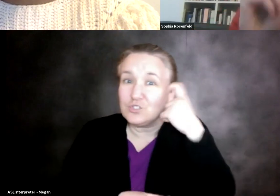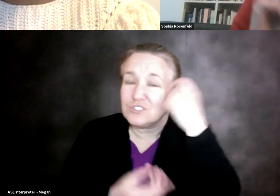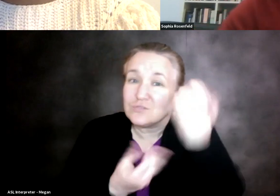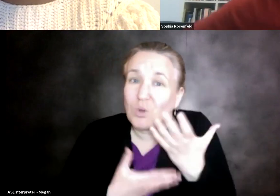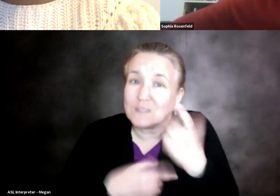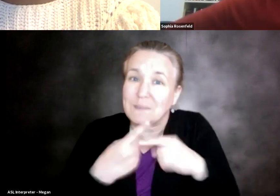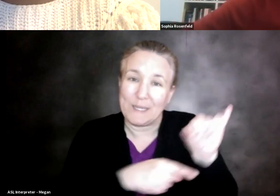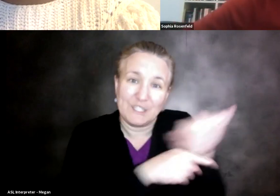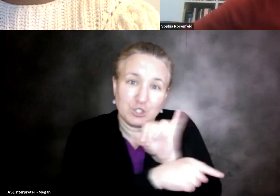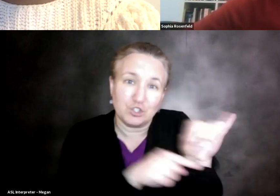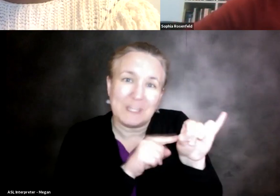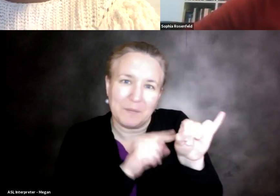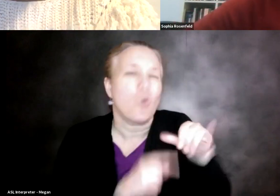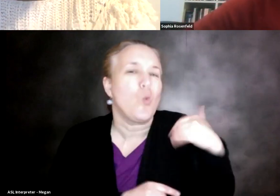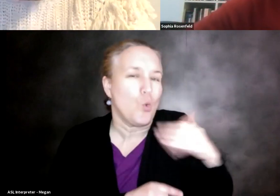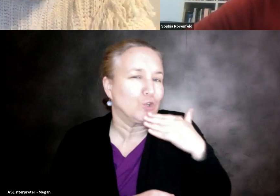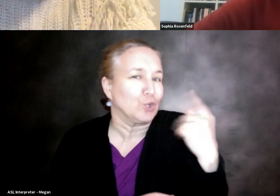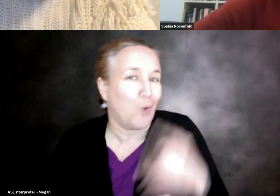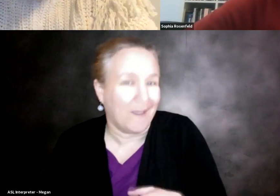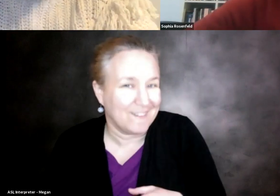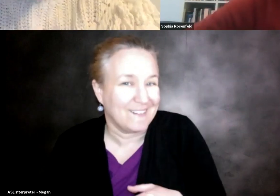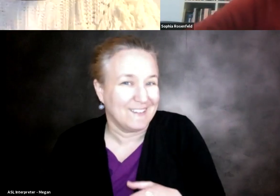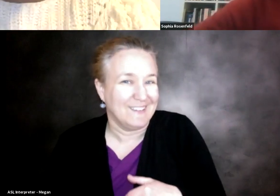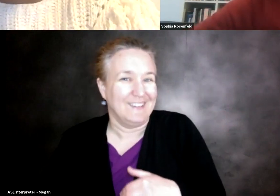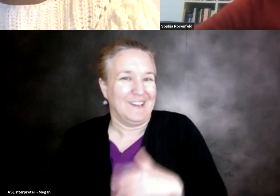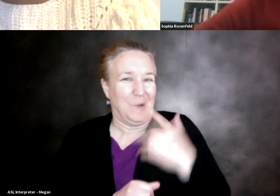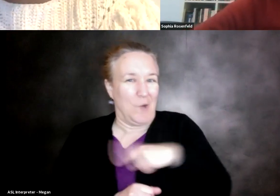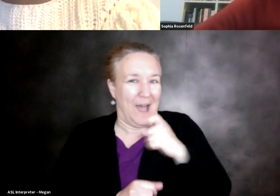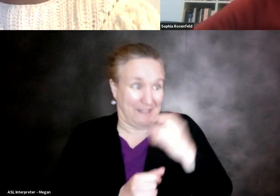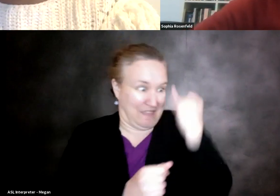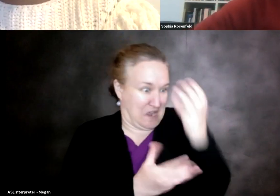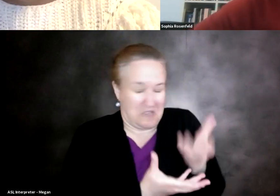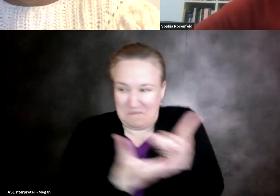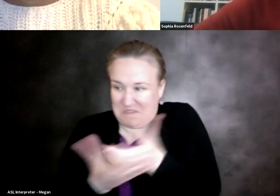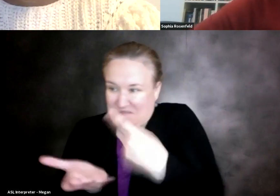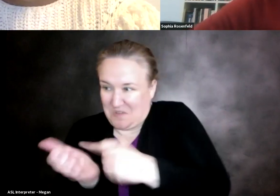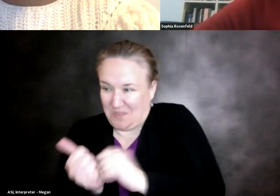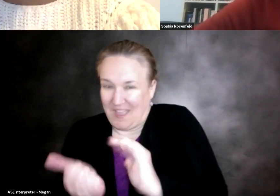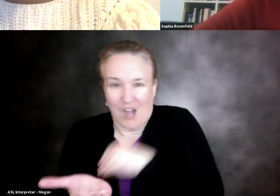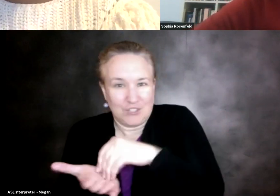that one is a particularly good one. We'll have to take that back to our students, too, the new form of white collar apprenticeship.